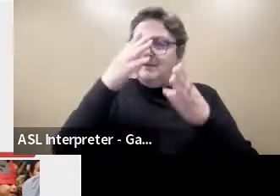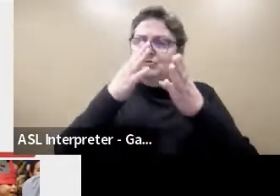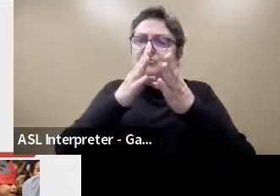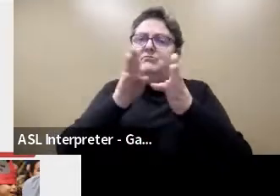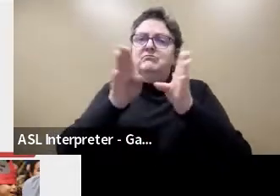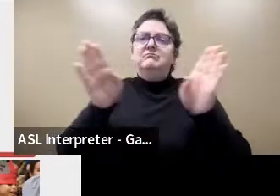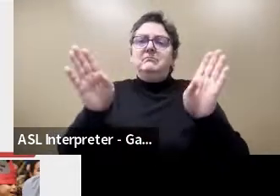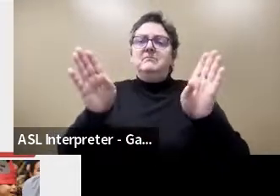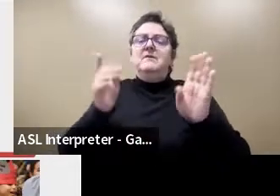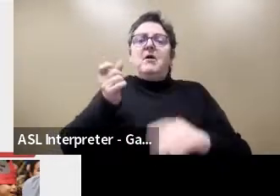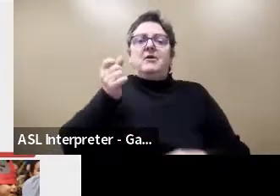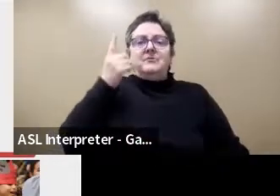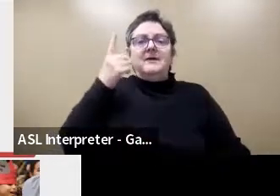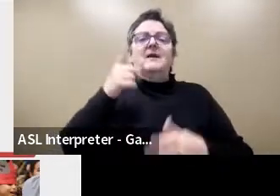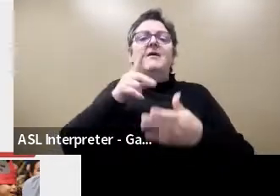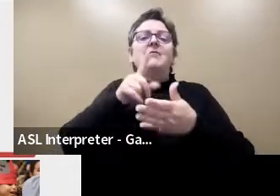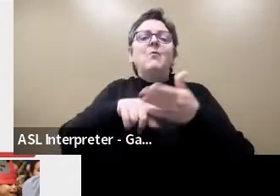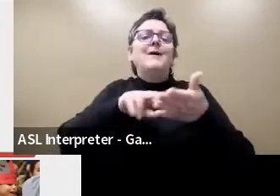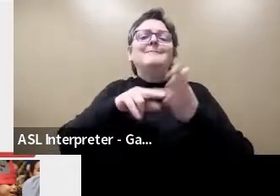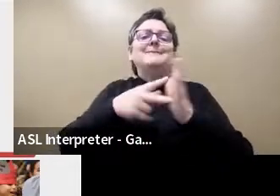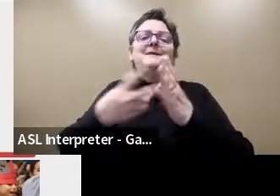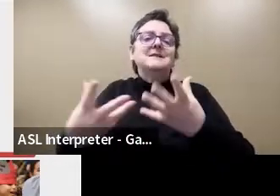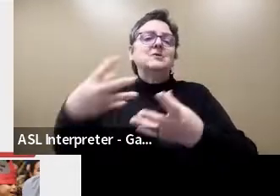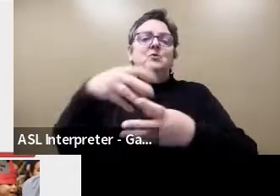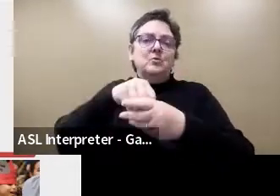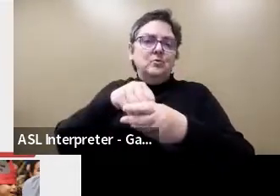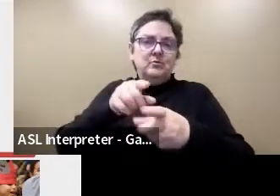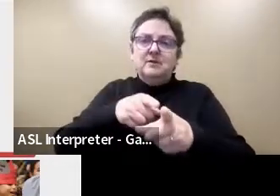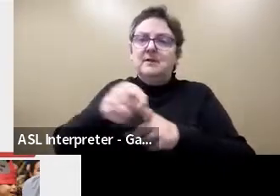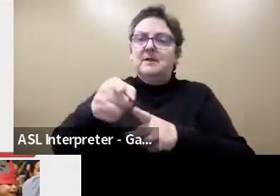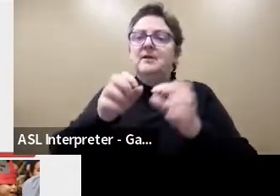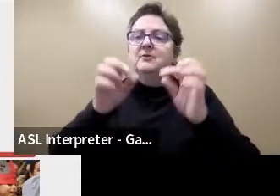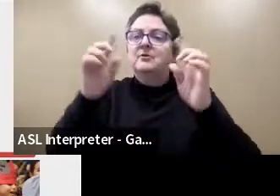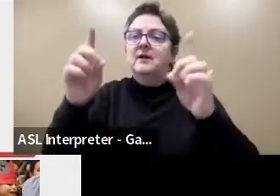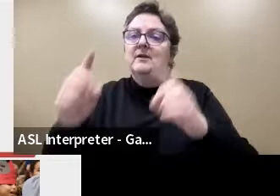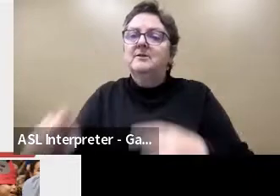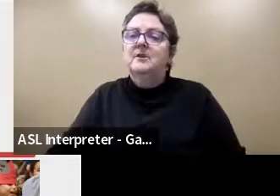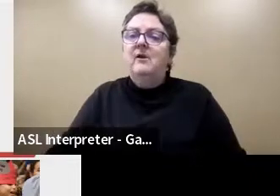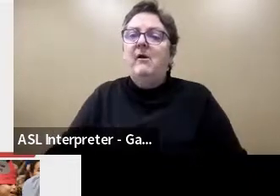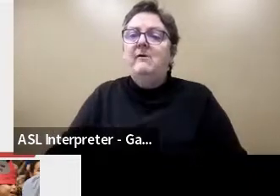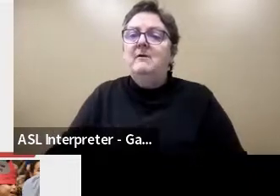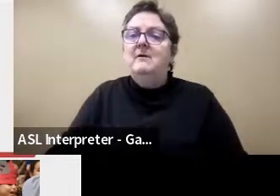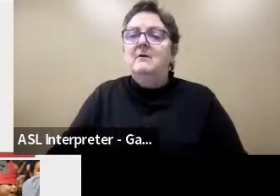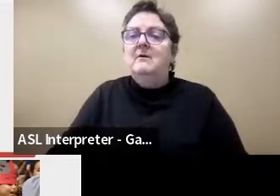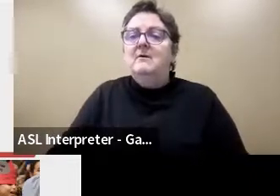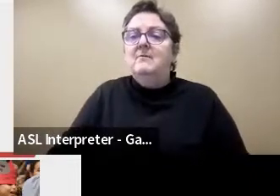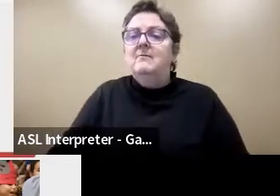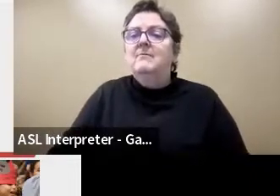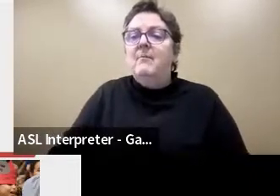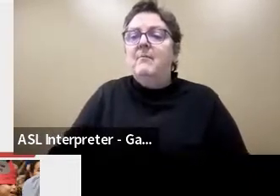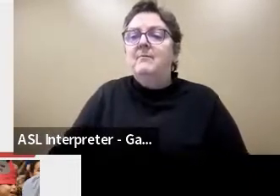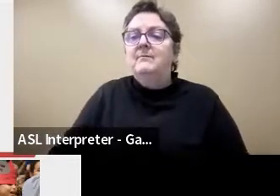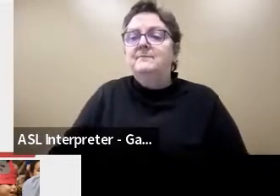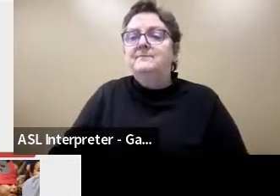Last year in December, we launched the non-state actors in education report,